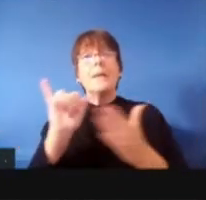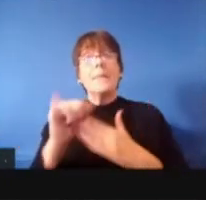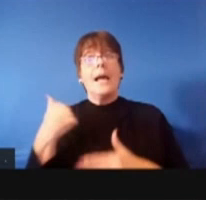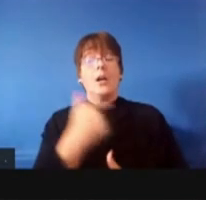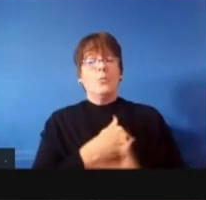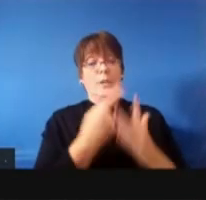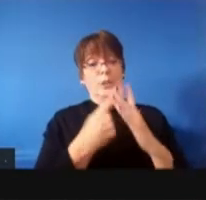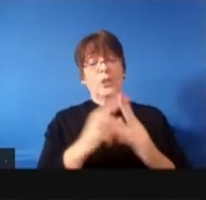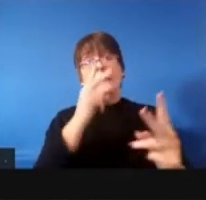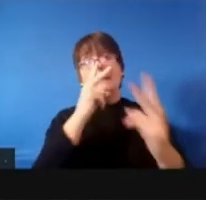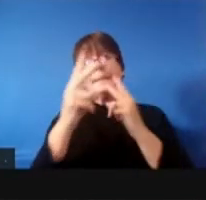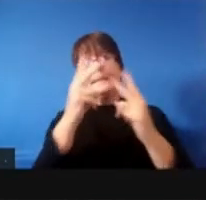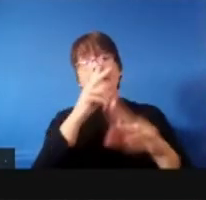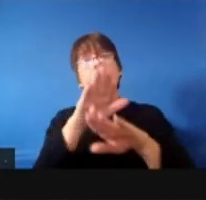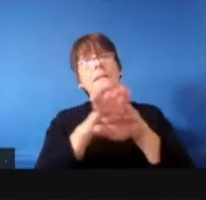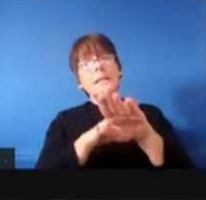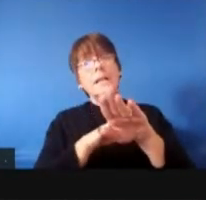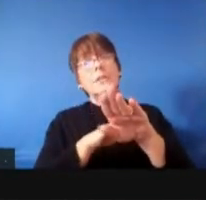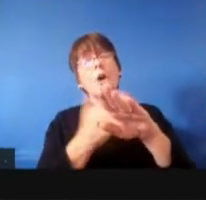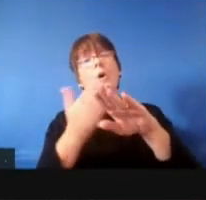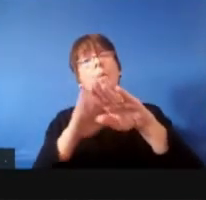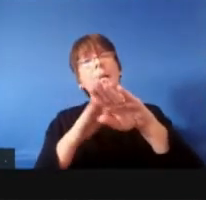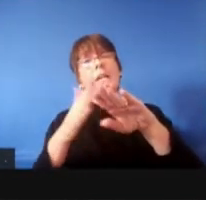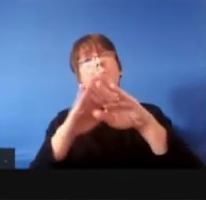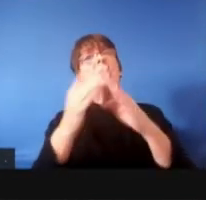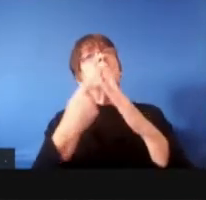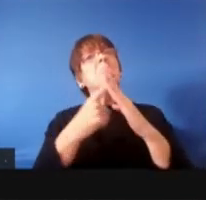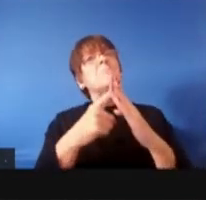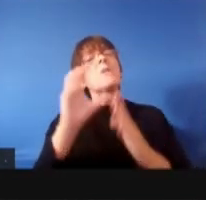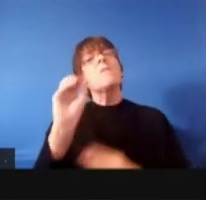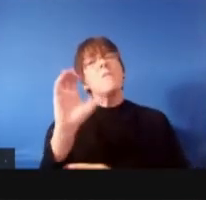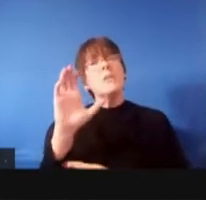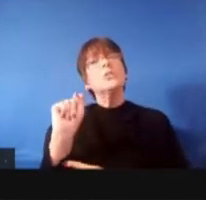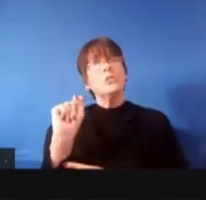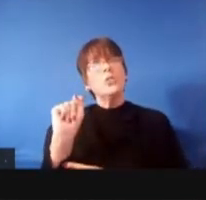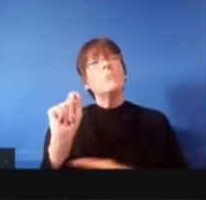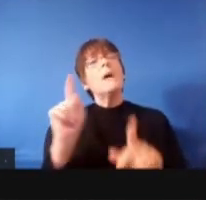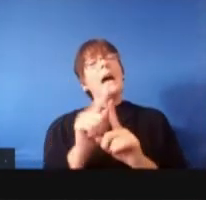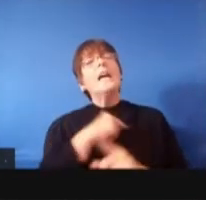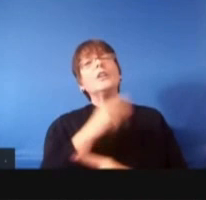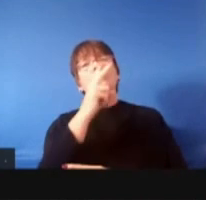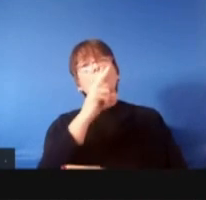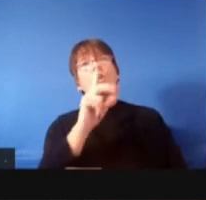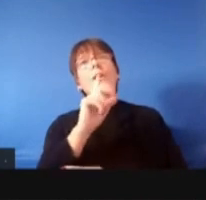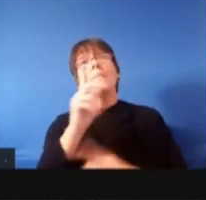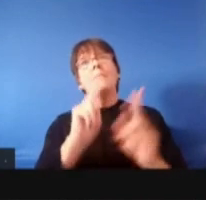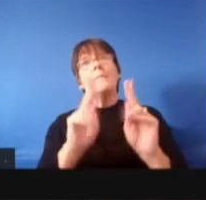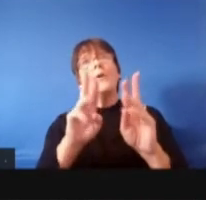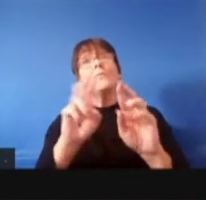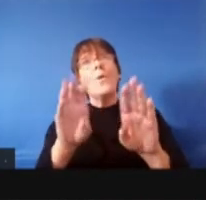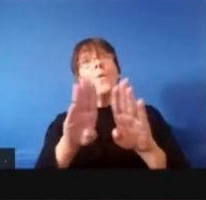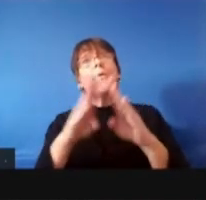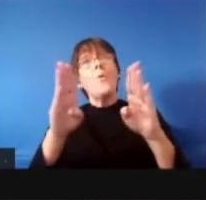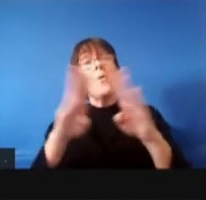YELLOW AT THE MINIMAL TIER. AS YOU SO WITH EPIDEMIC CURVE, AT THE SAME TIME WE STARTED TO